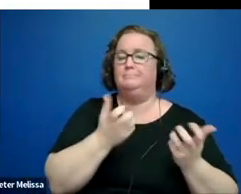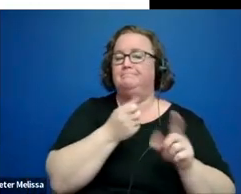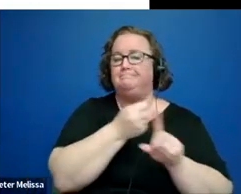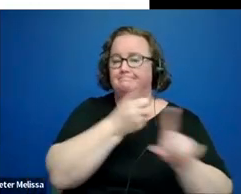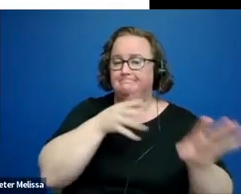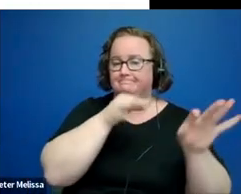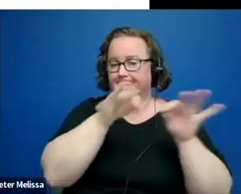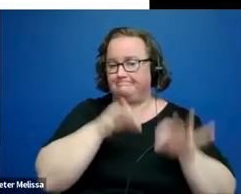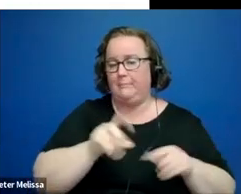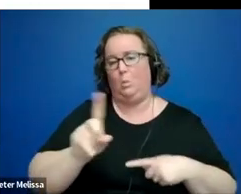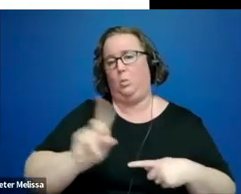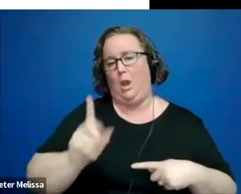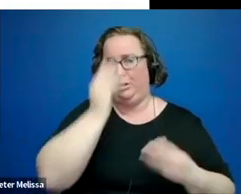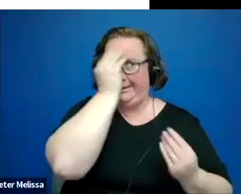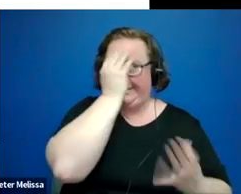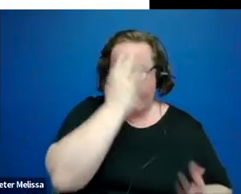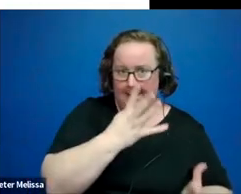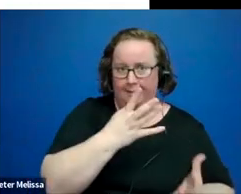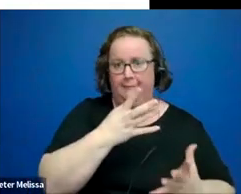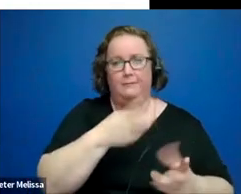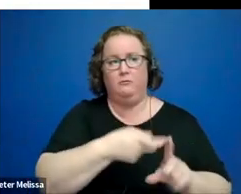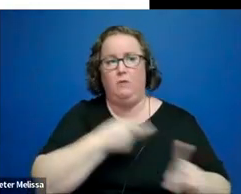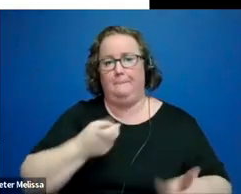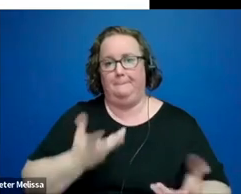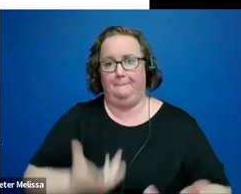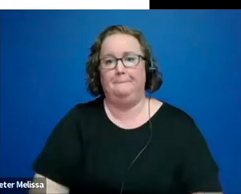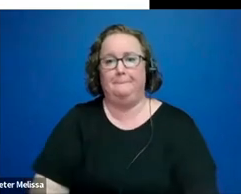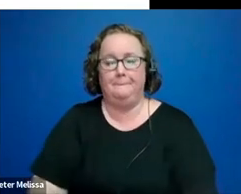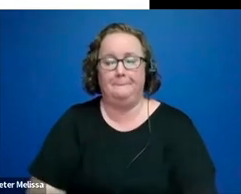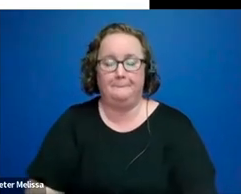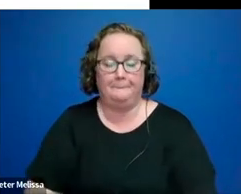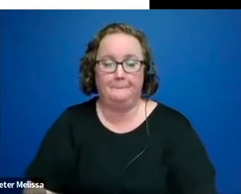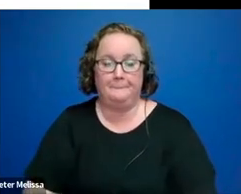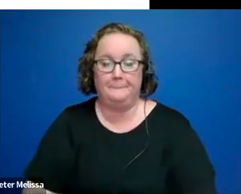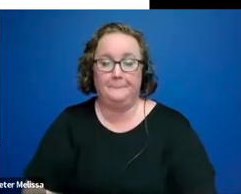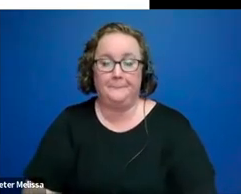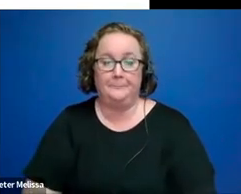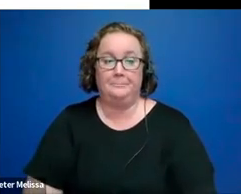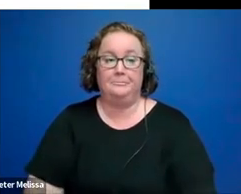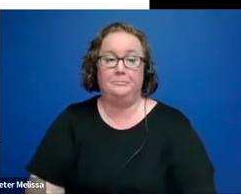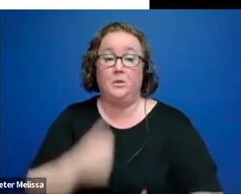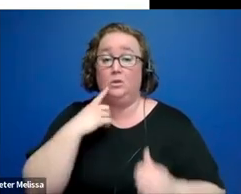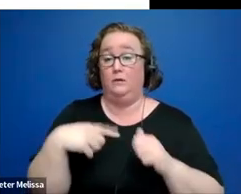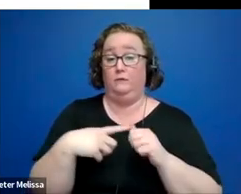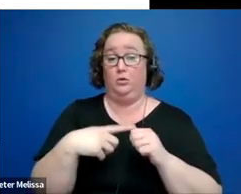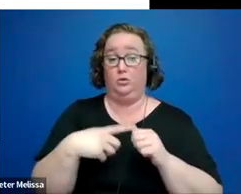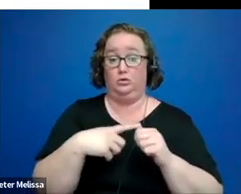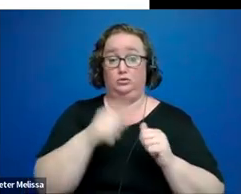where the data in the dashboard is coming from. So the first tab of the Community Living Dashboard